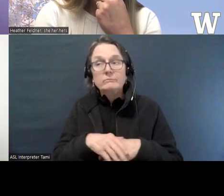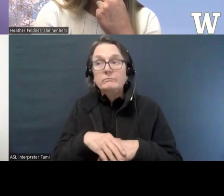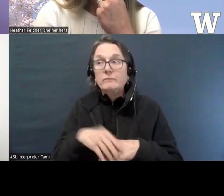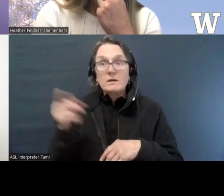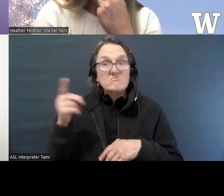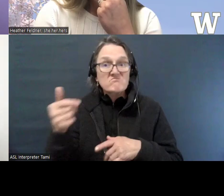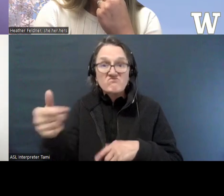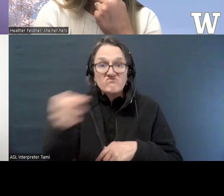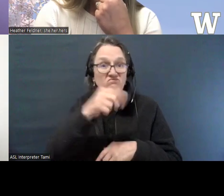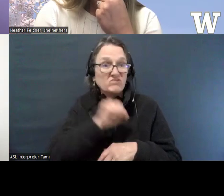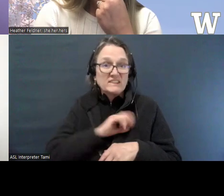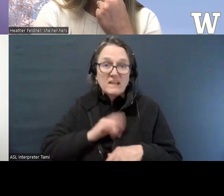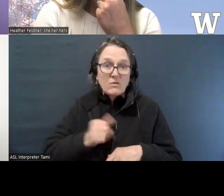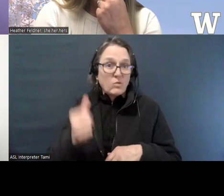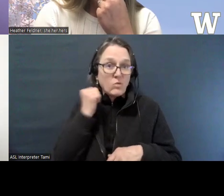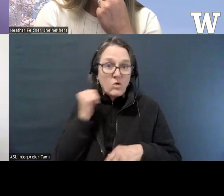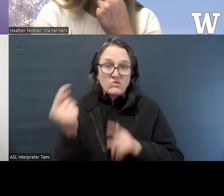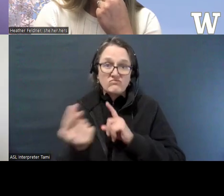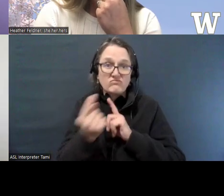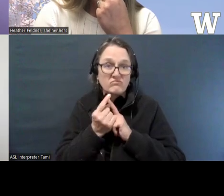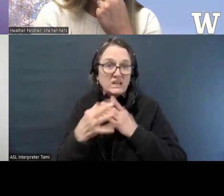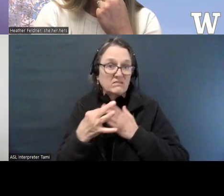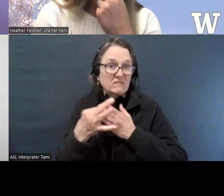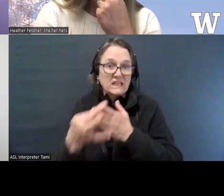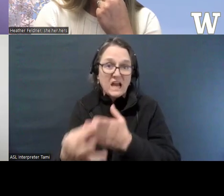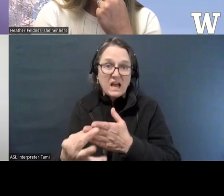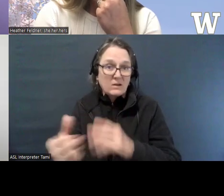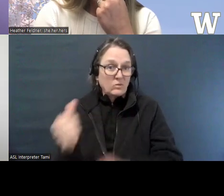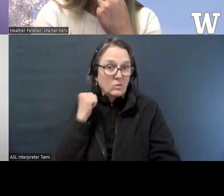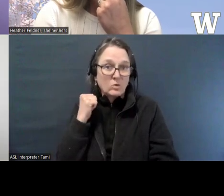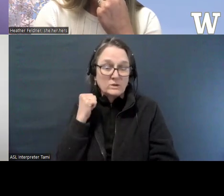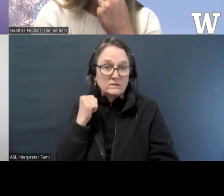where they were describing the office to me instead of them